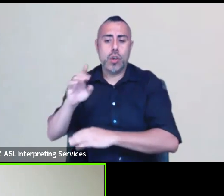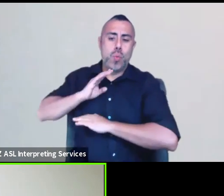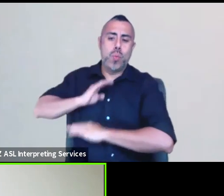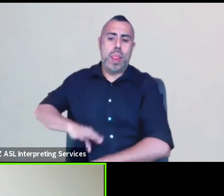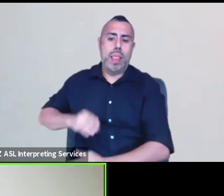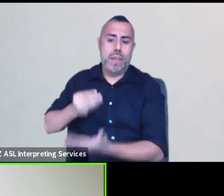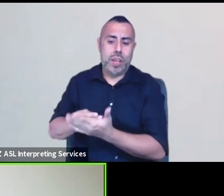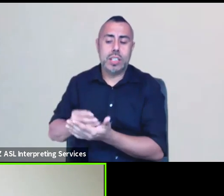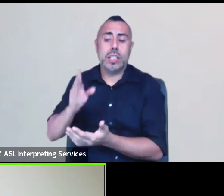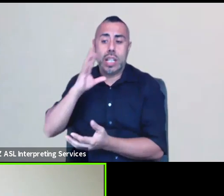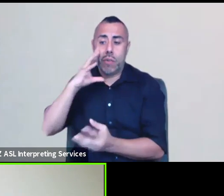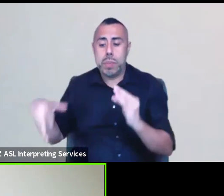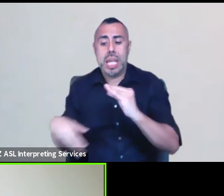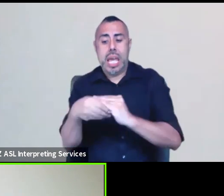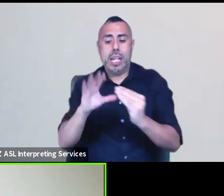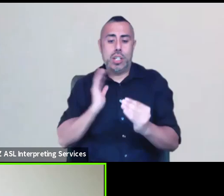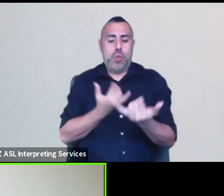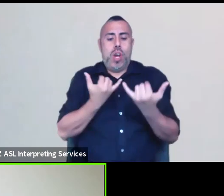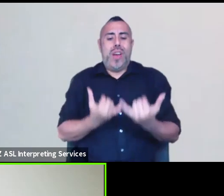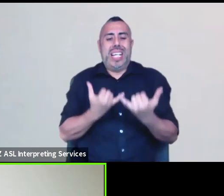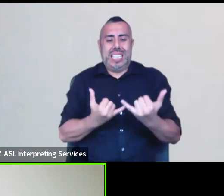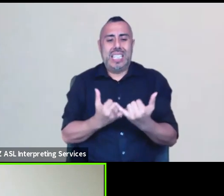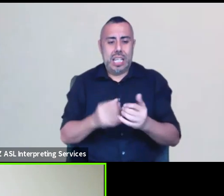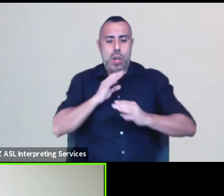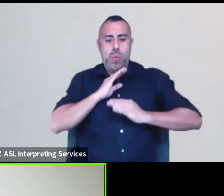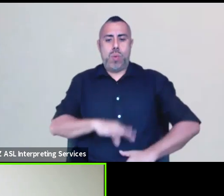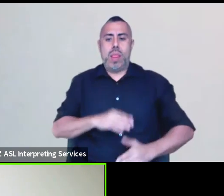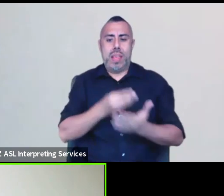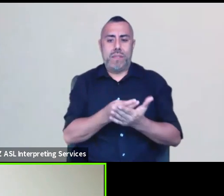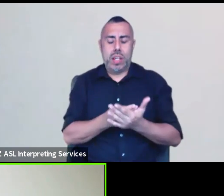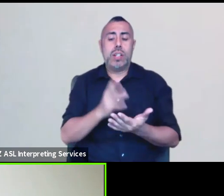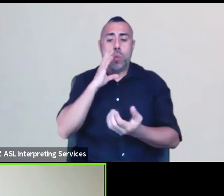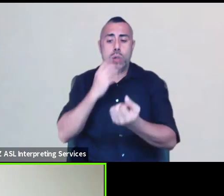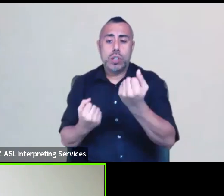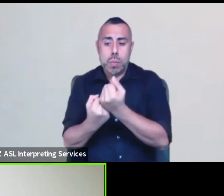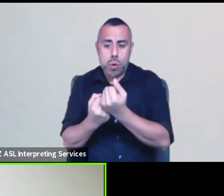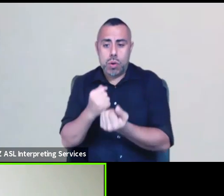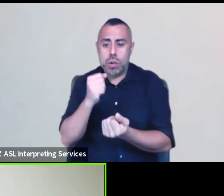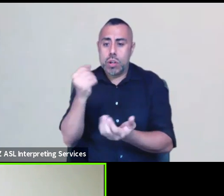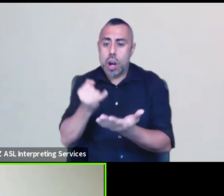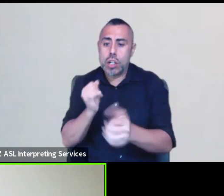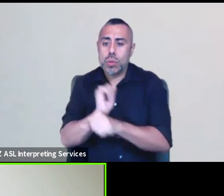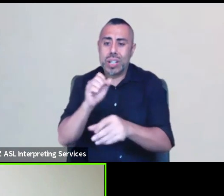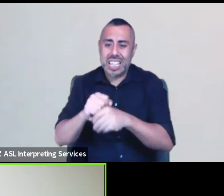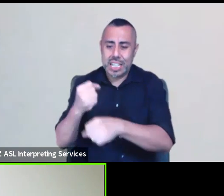This particular fund will support artists working in craft disciplines, such as glass, wood, ceramics,